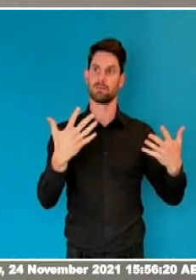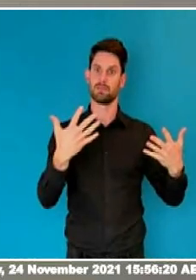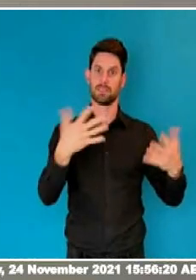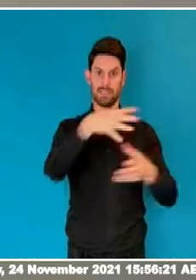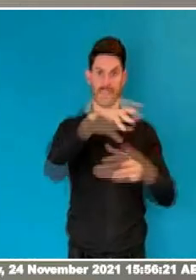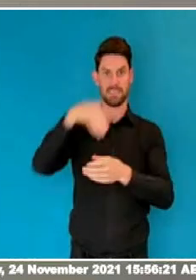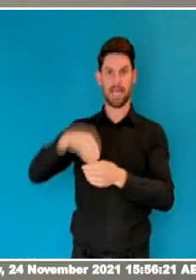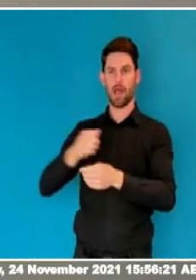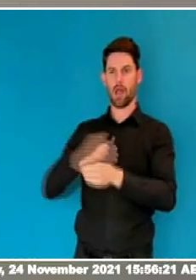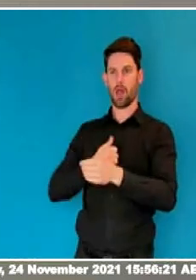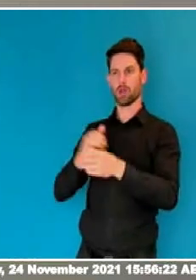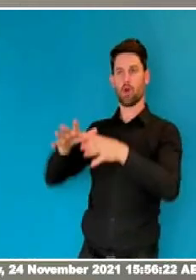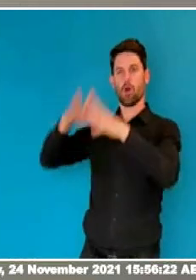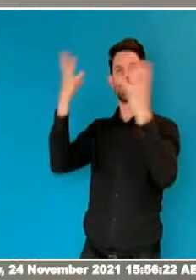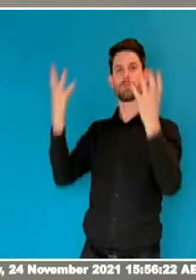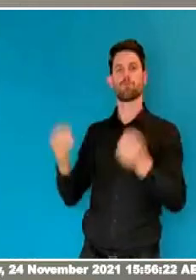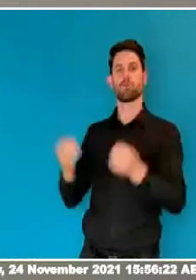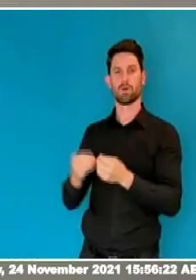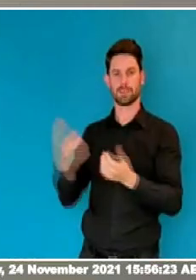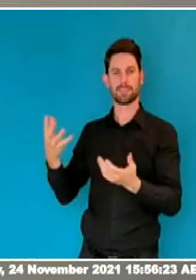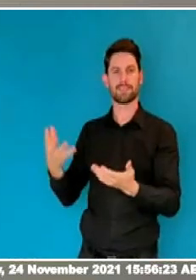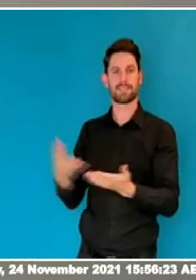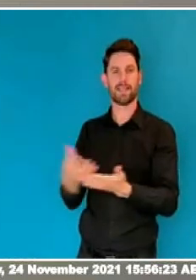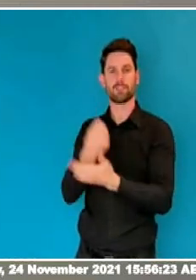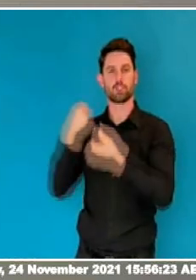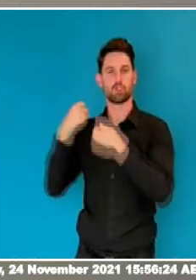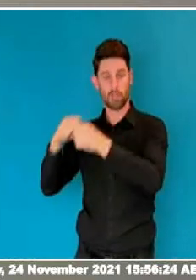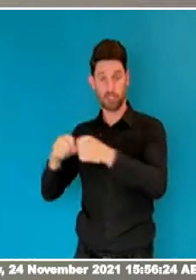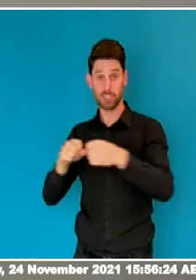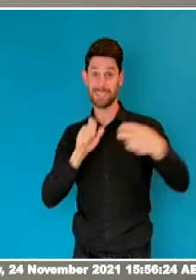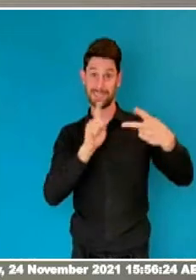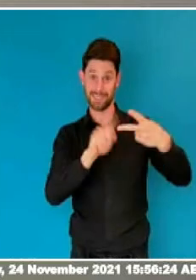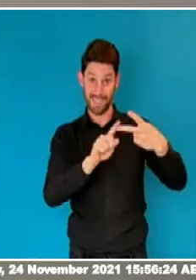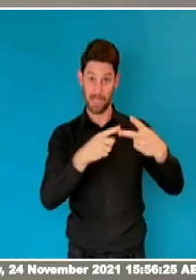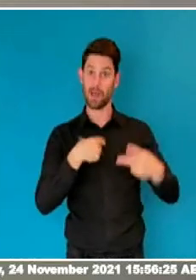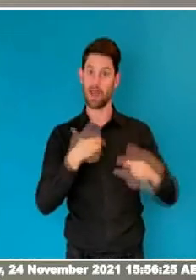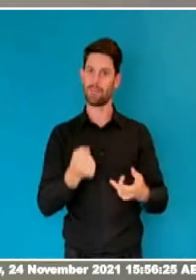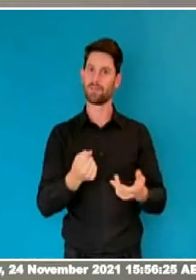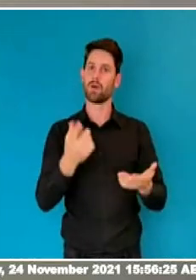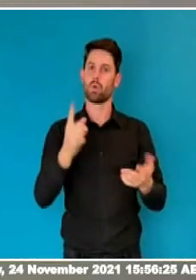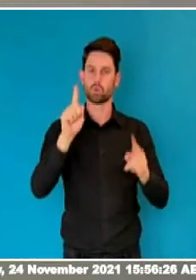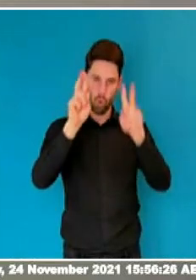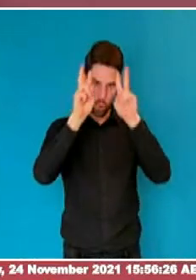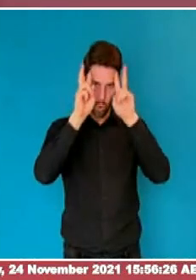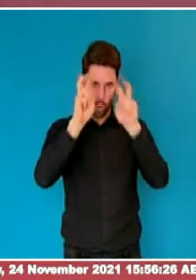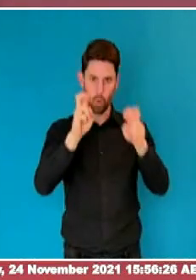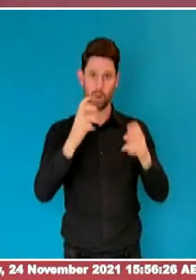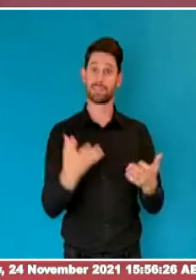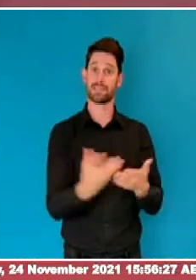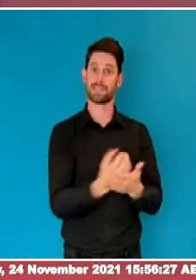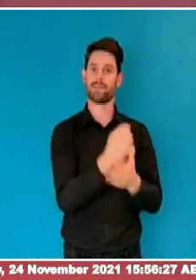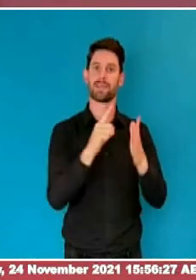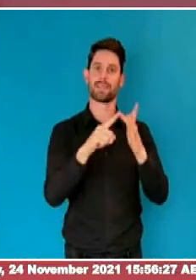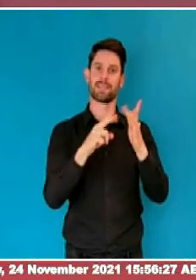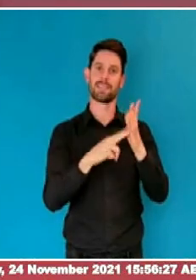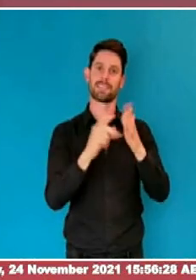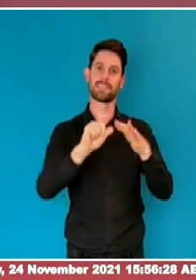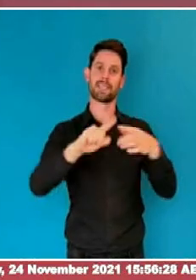We have a safety index, so as part of that safety index we report on a weekly basis we